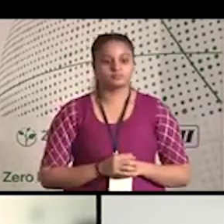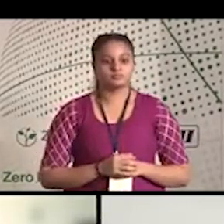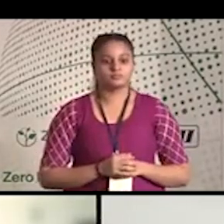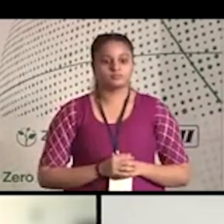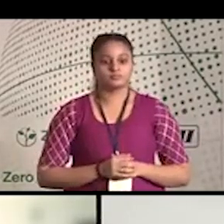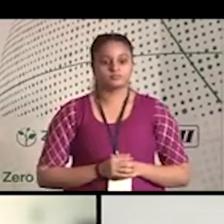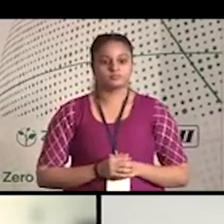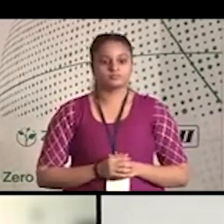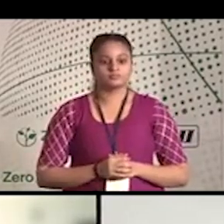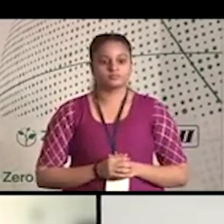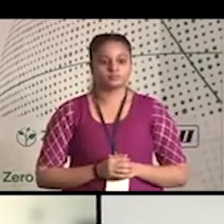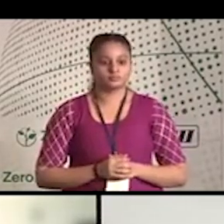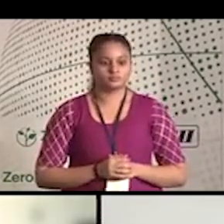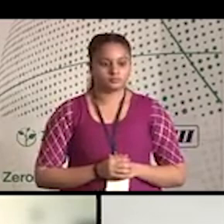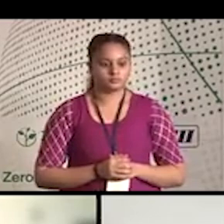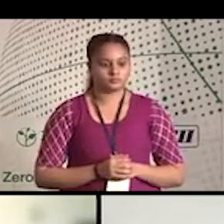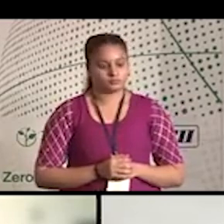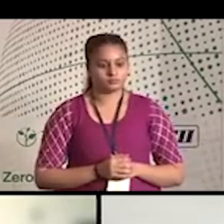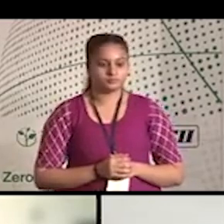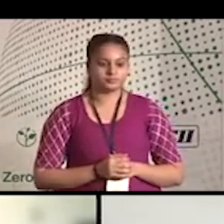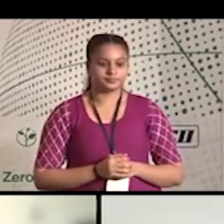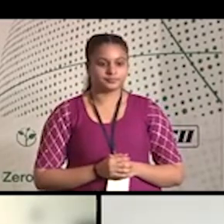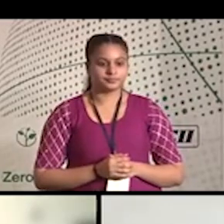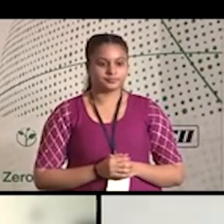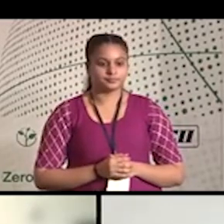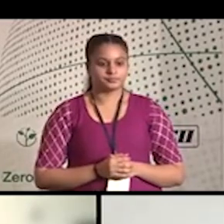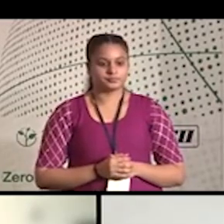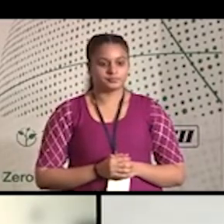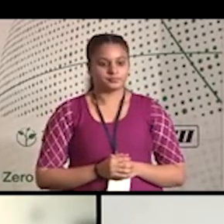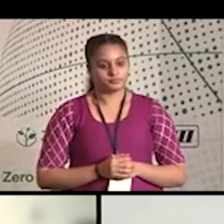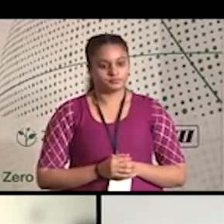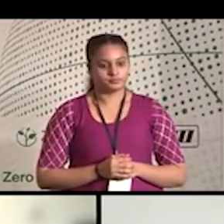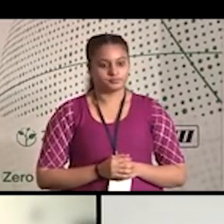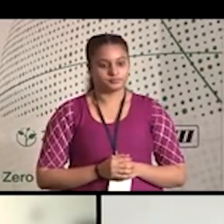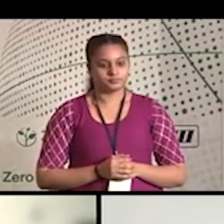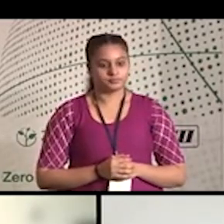Thank you. Bye bye. You are behind me. I am looking to say you thank you so much.